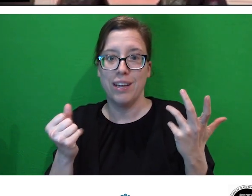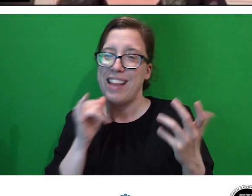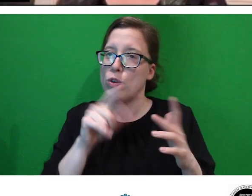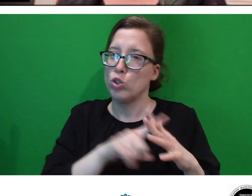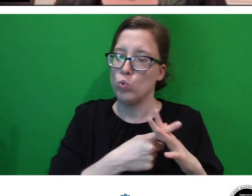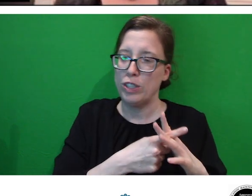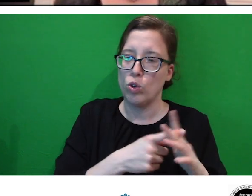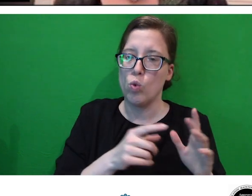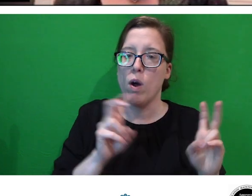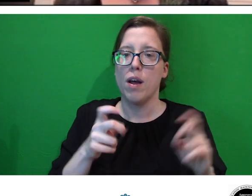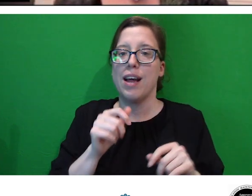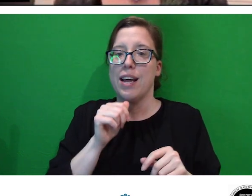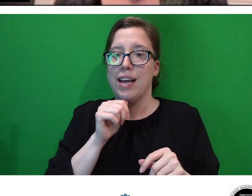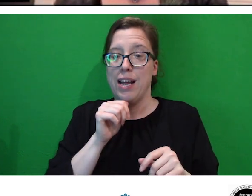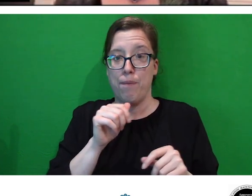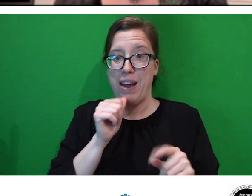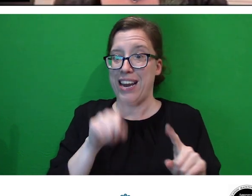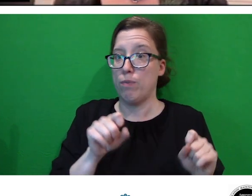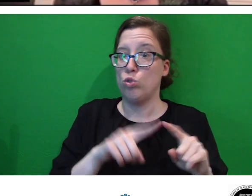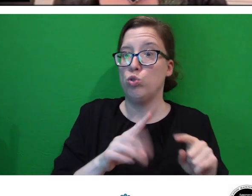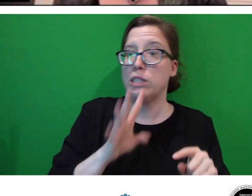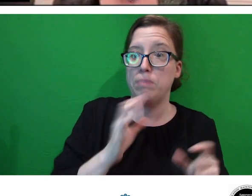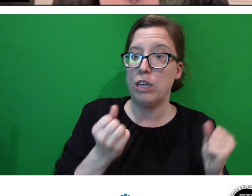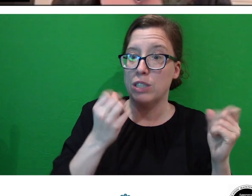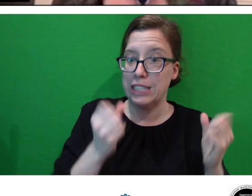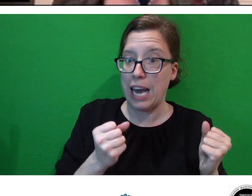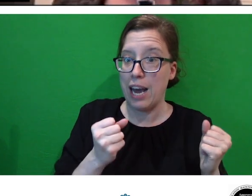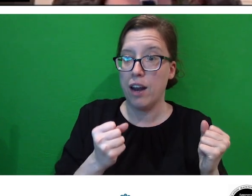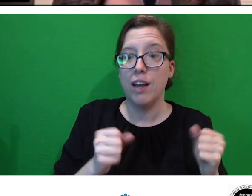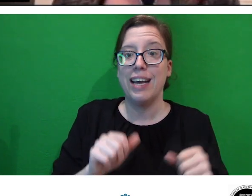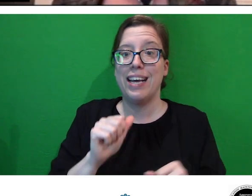"Not being able to speak is"–Or sign, not being able to